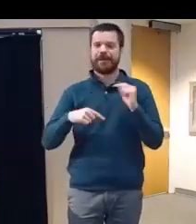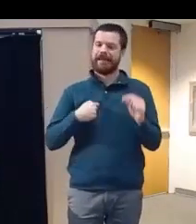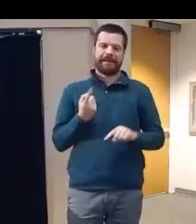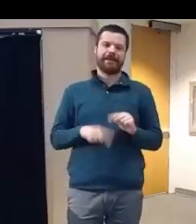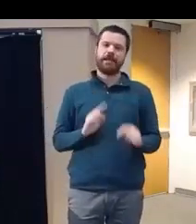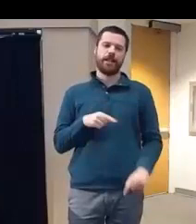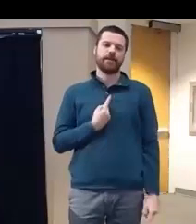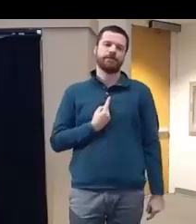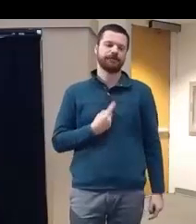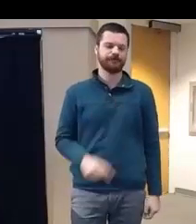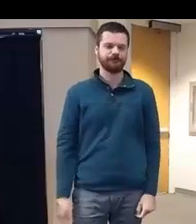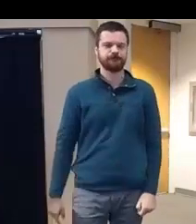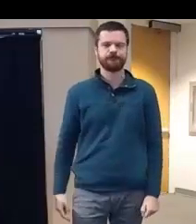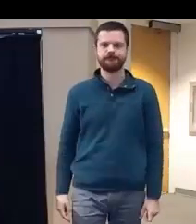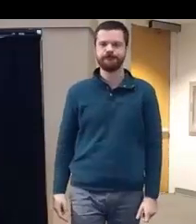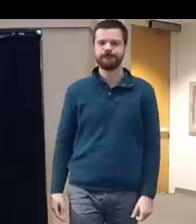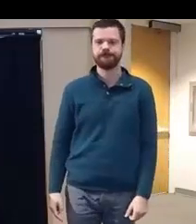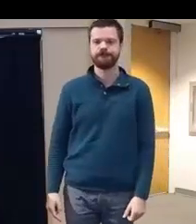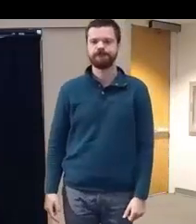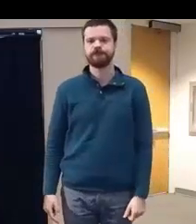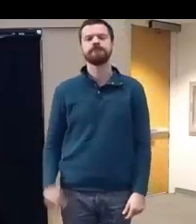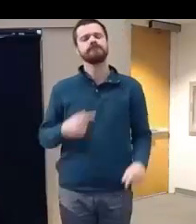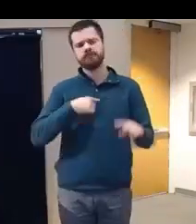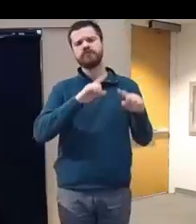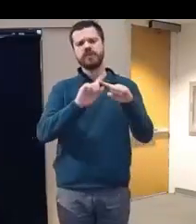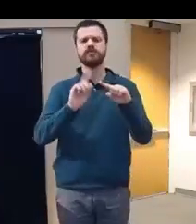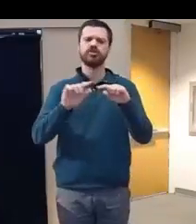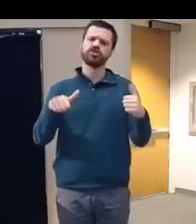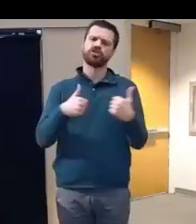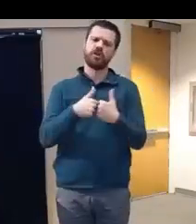alone so I just wanted to highlight a couple of the different challenges although you can think